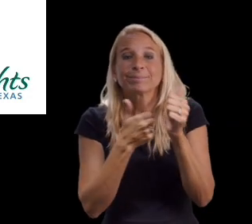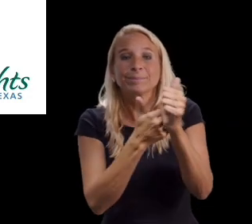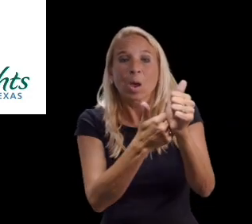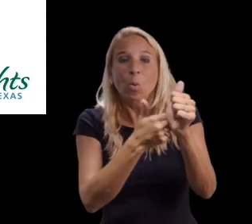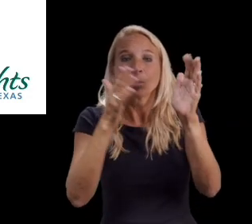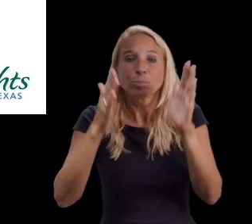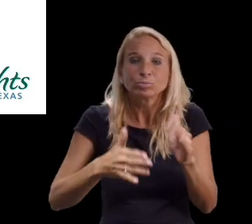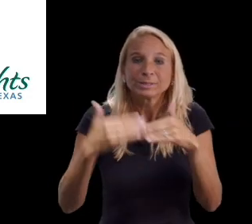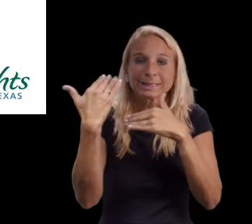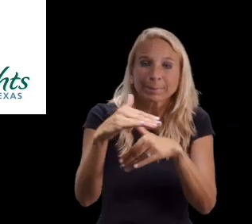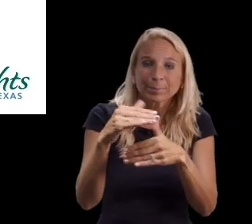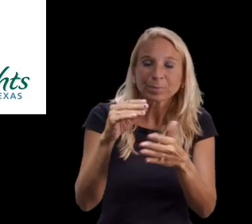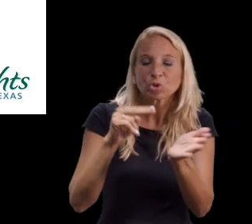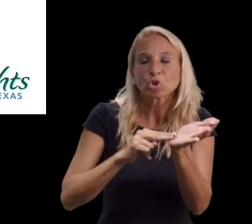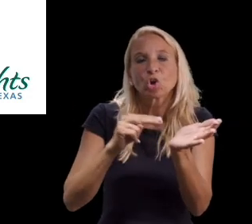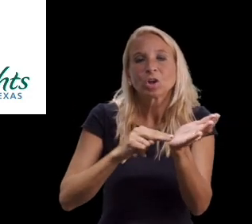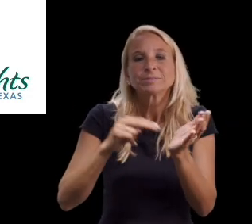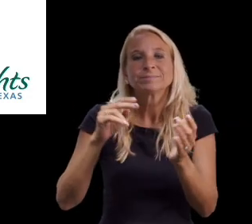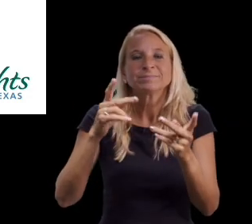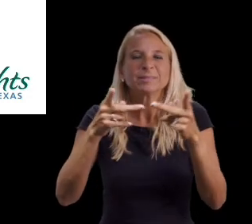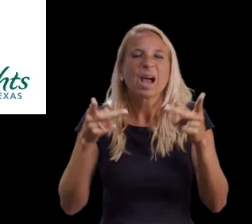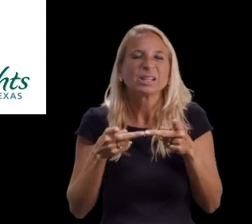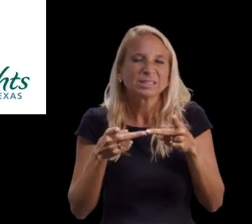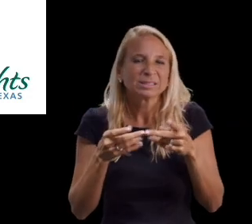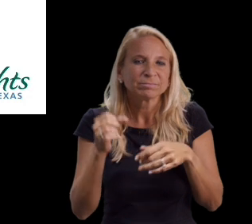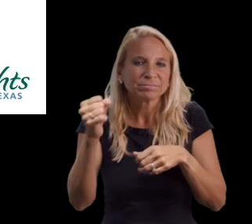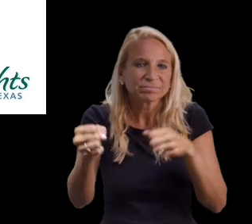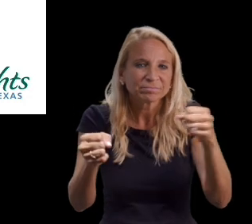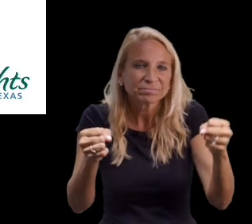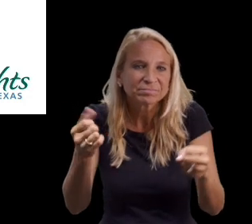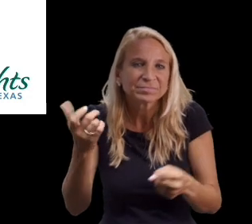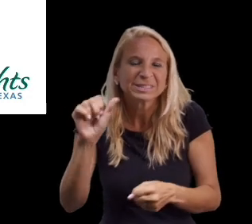Such as Money Follows the Person Limited Nursing Facility